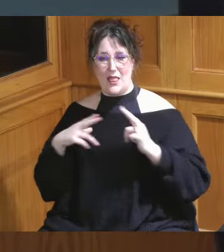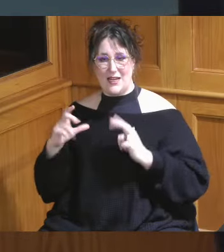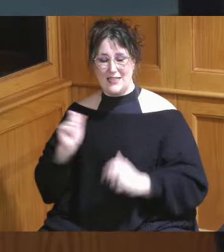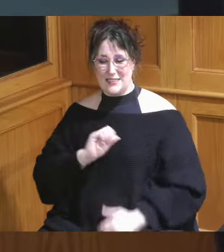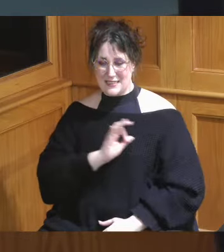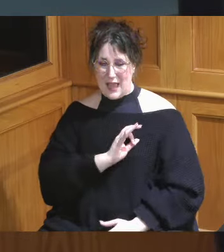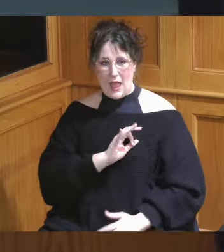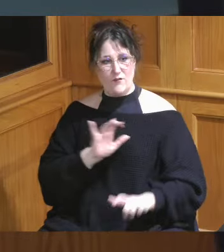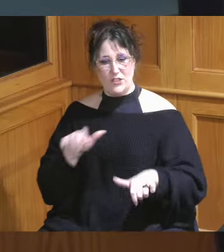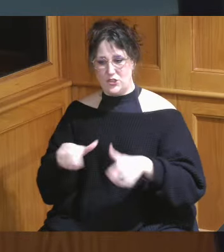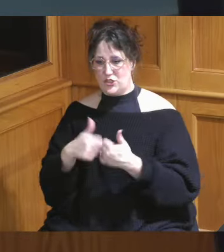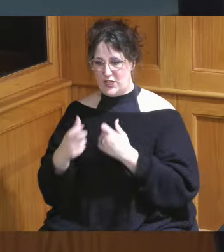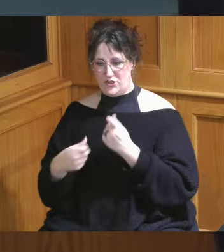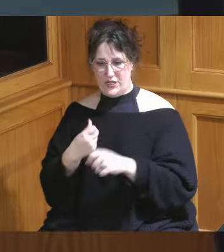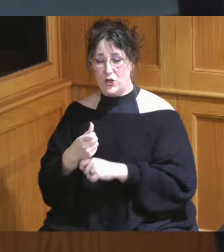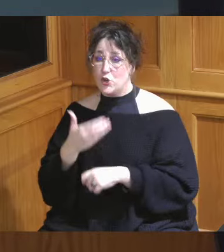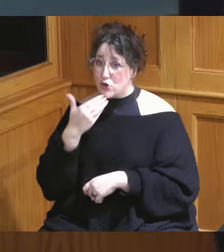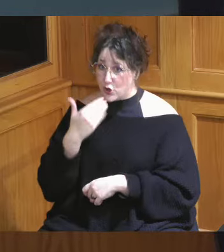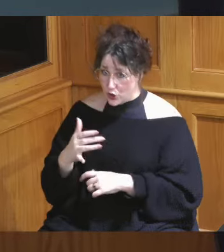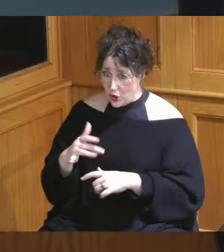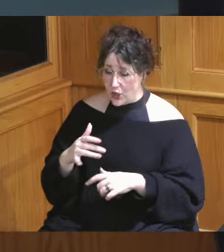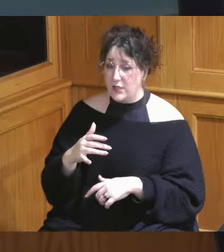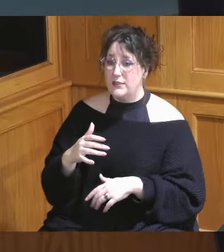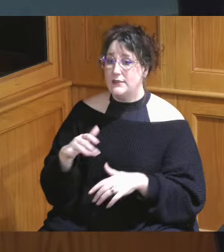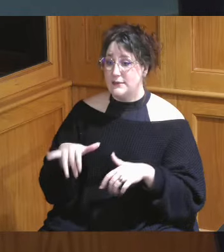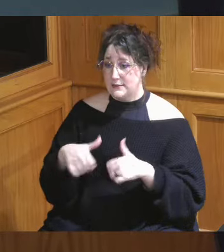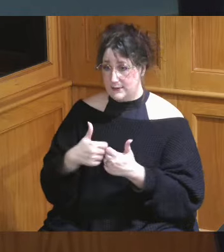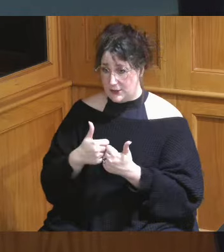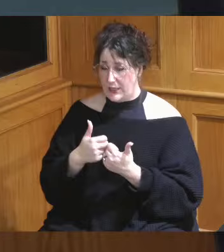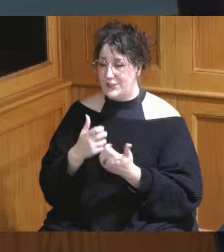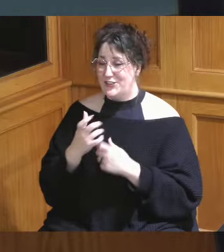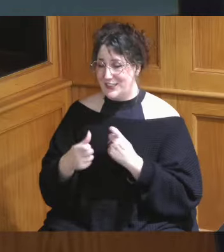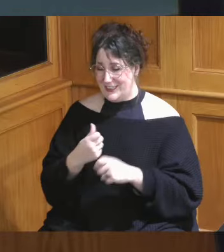a challenging year, a good year, but a challenging year when it comes to the finances. And so,